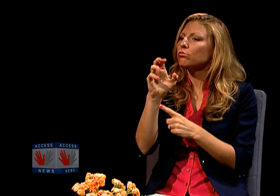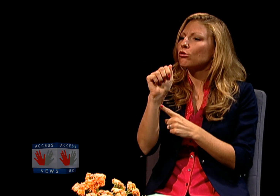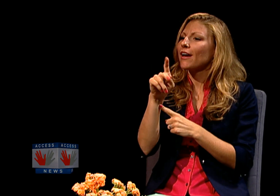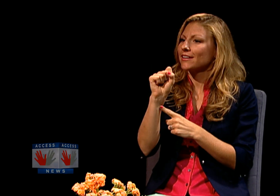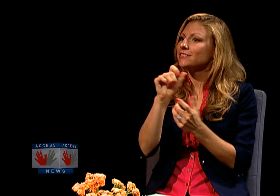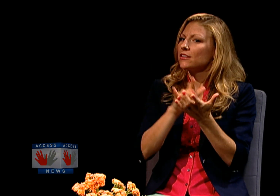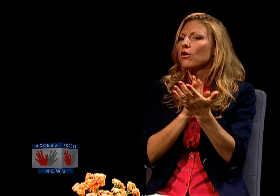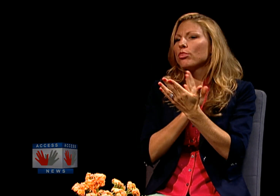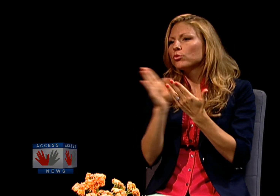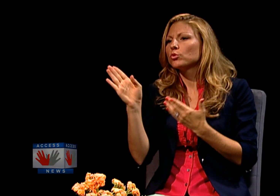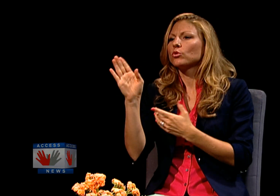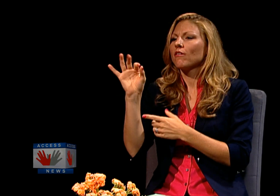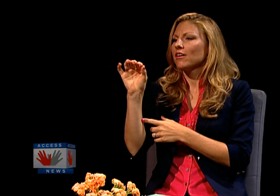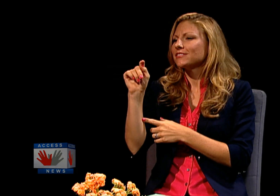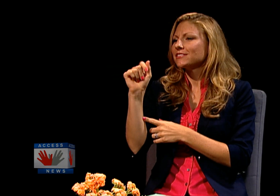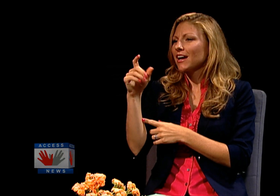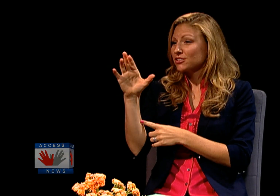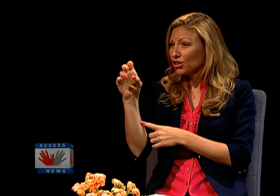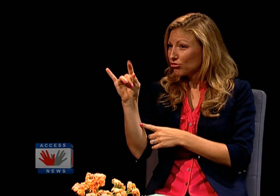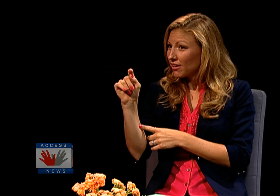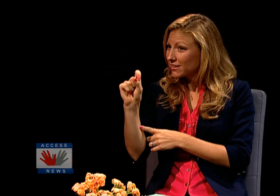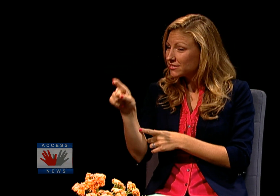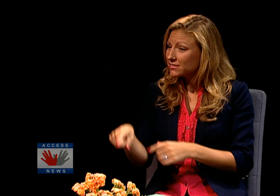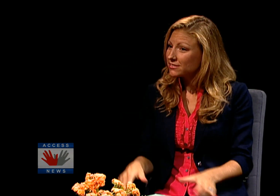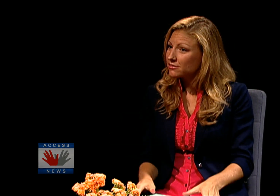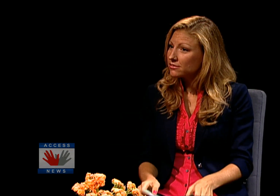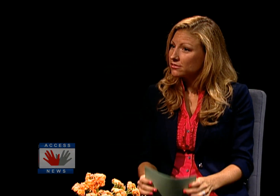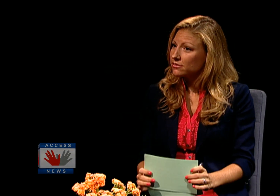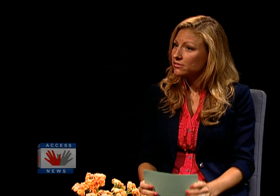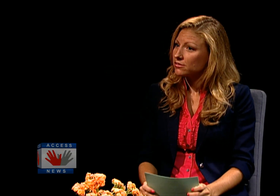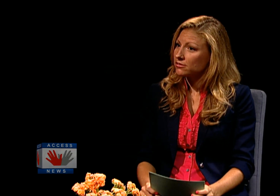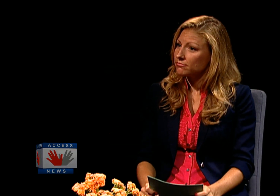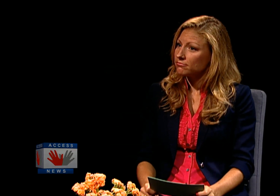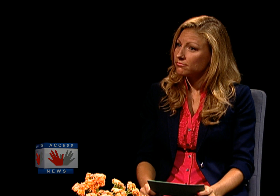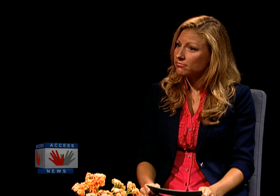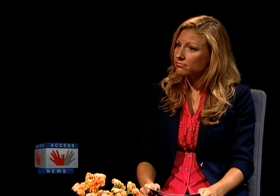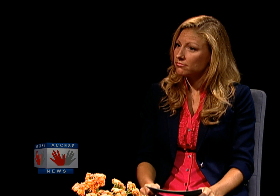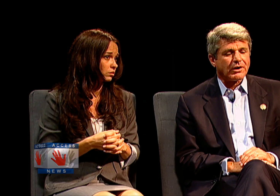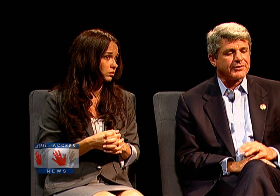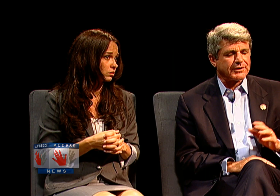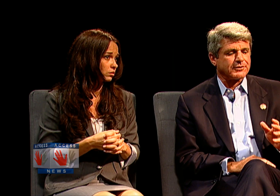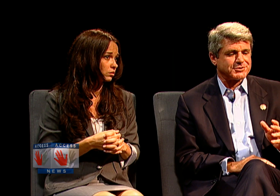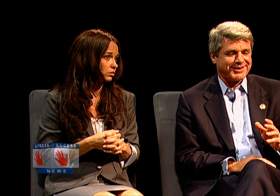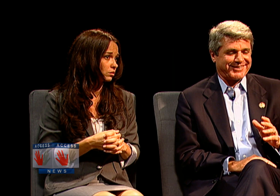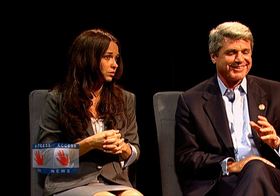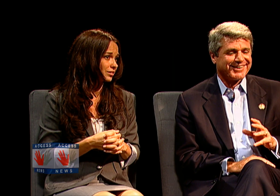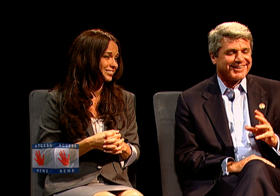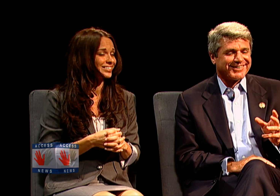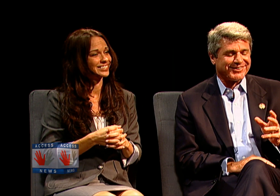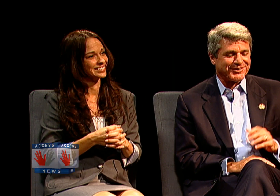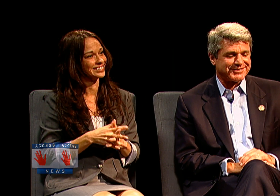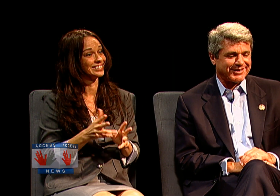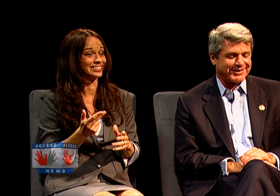TO TAKE ADVANTAGE OF TAX BREAKS THROUGH TAX CREDITS? WELL, I THINK THERE'S A--